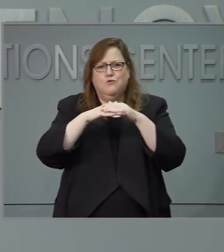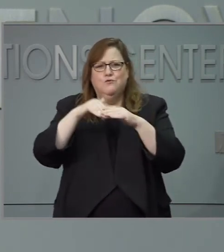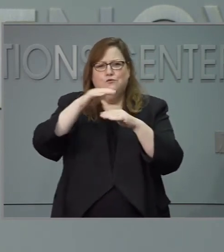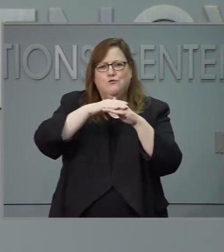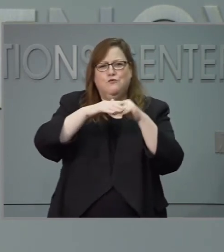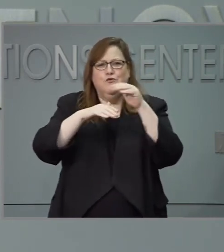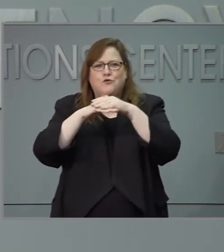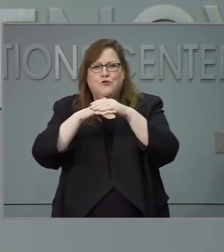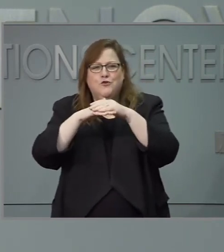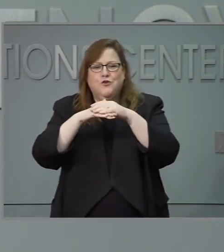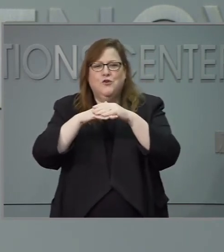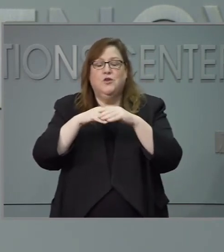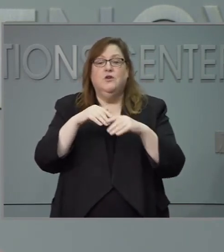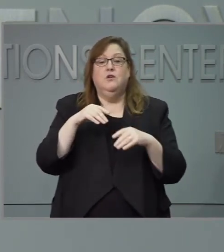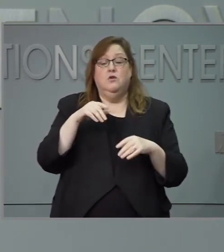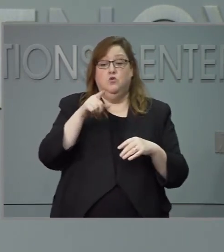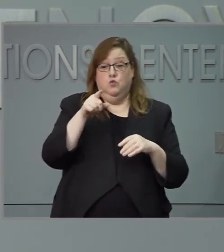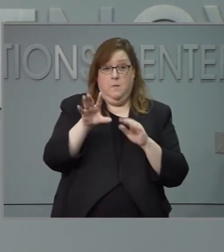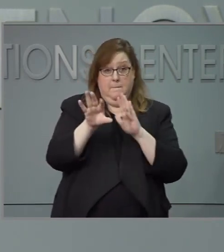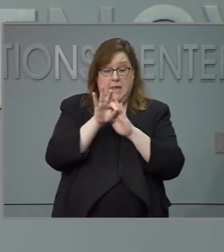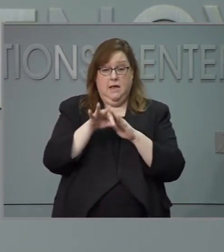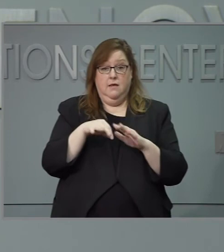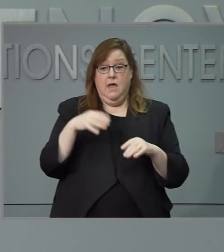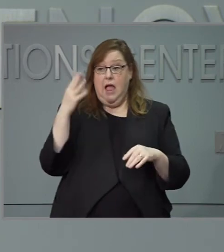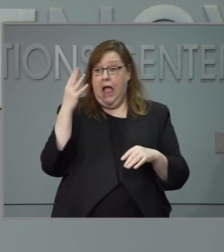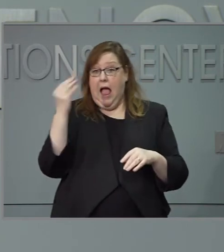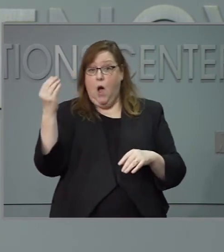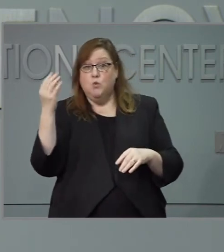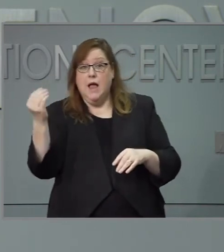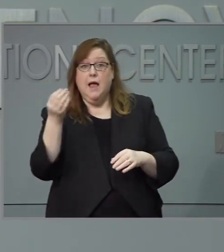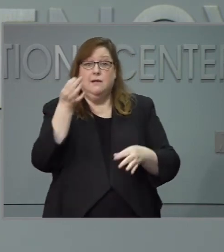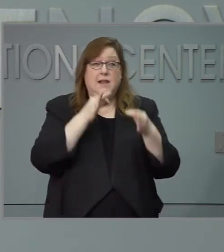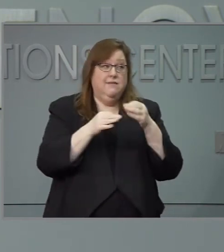PARA QUE TENGAN LA OPORTUNIDAD DE SALIR DE UNA ESCUELA QUE